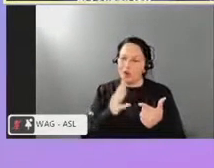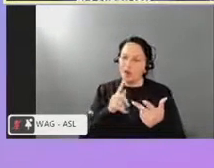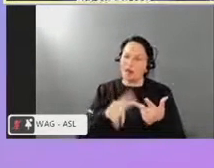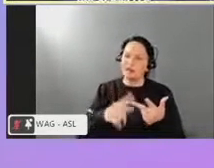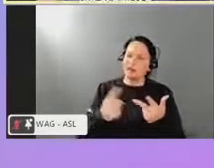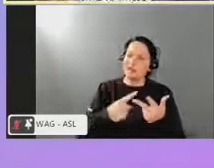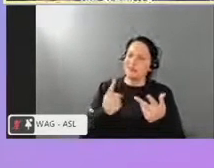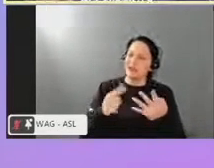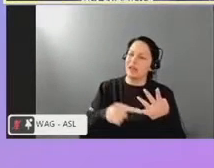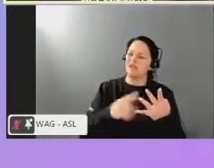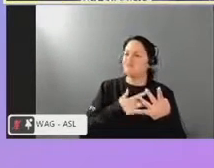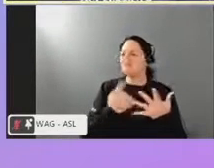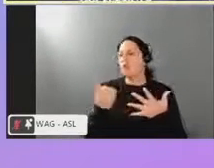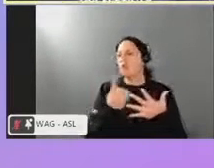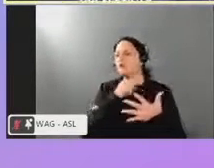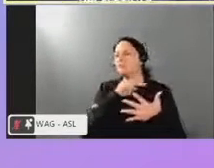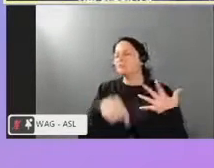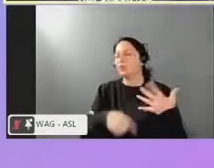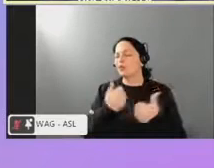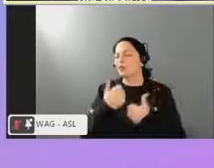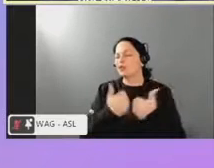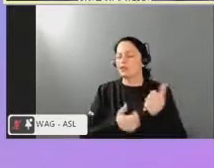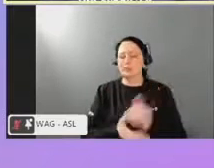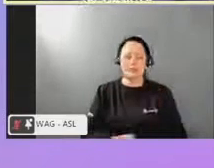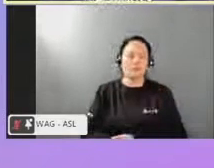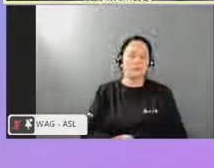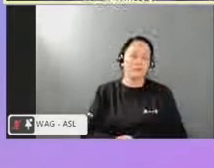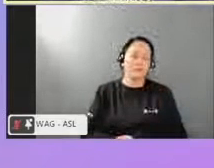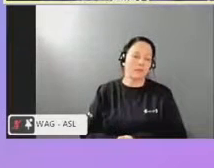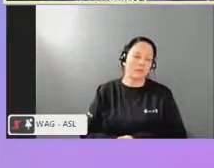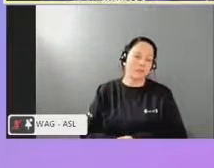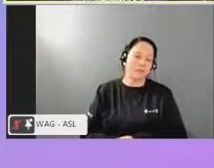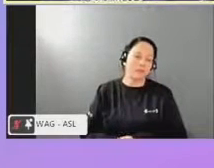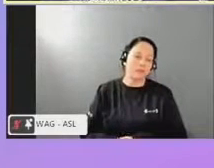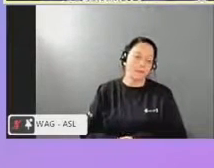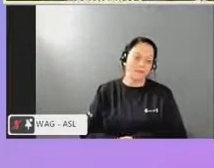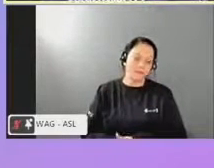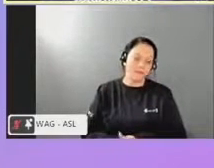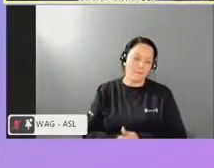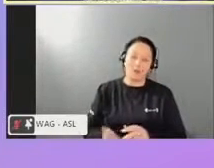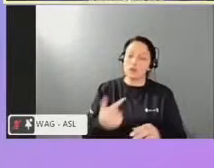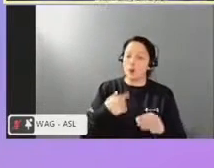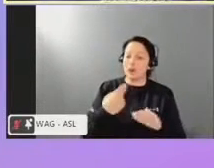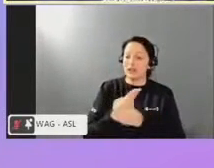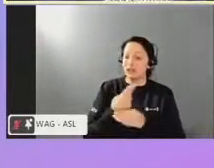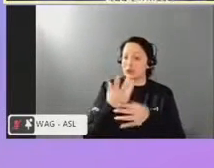message across qnec you wonder is it never, rarely,